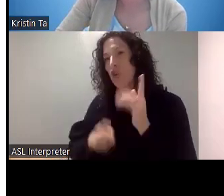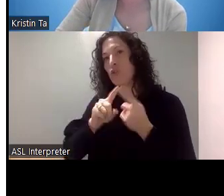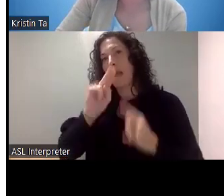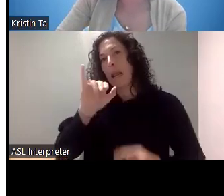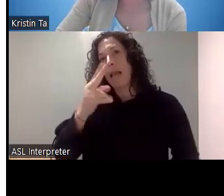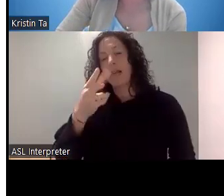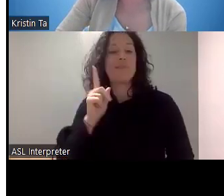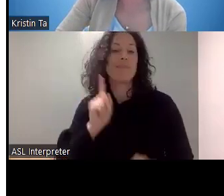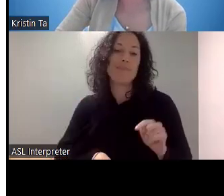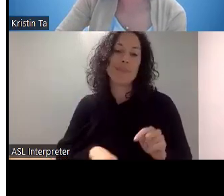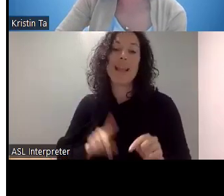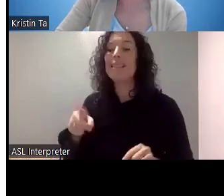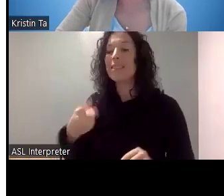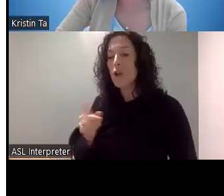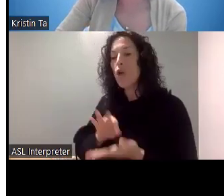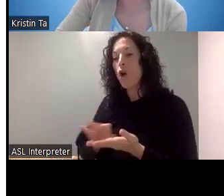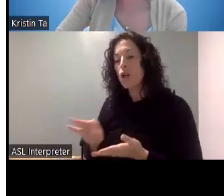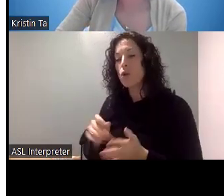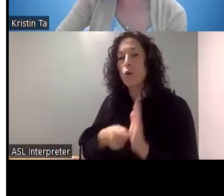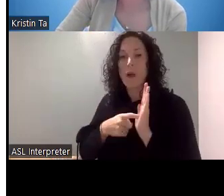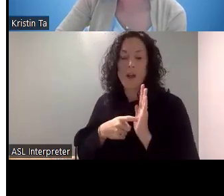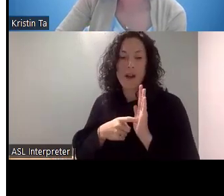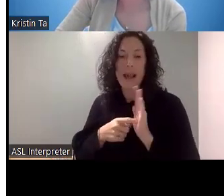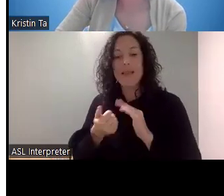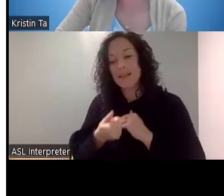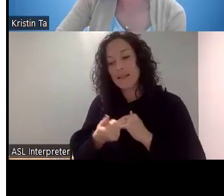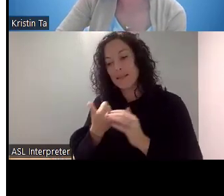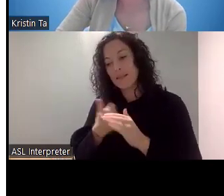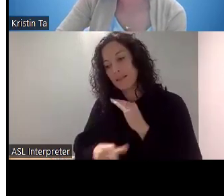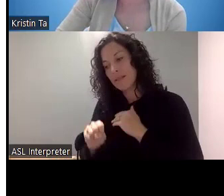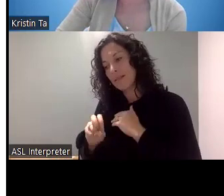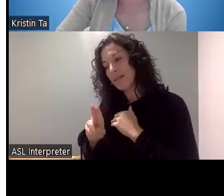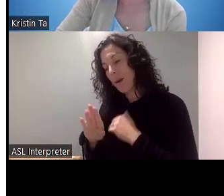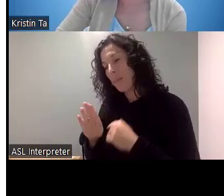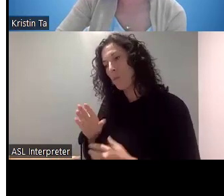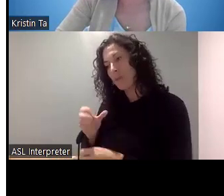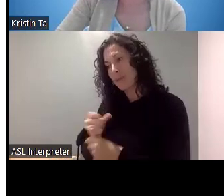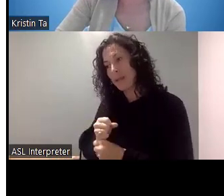That single audit is only required if the subrecipient is meeting the thresholds outlined